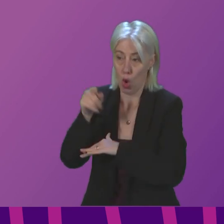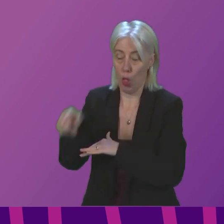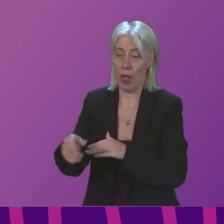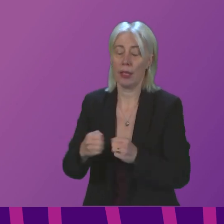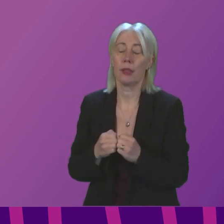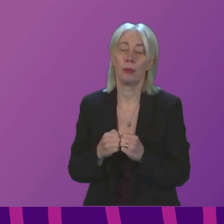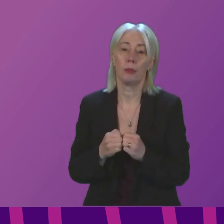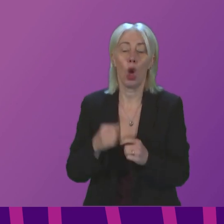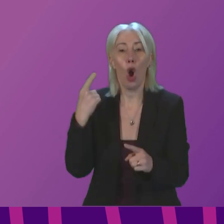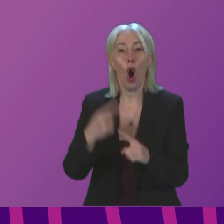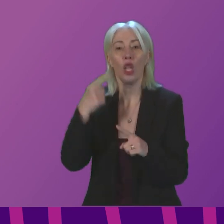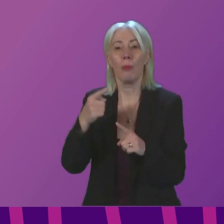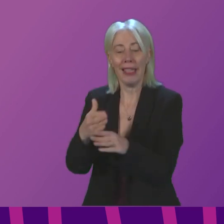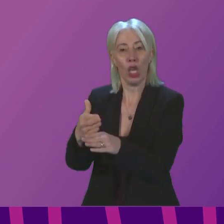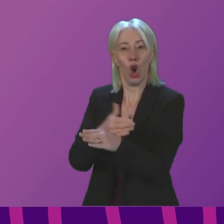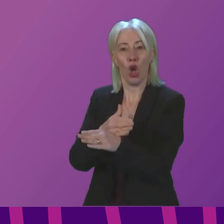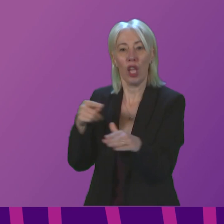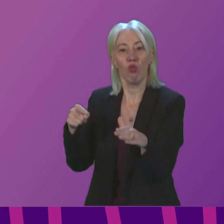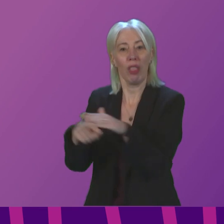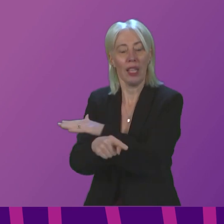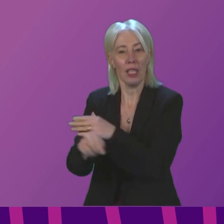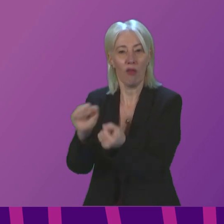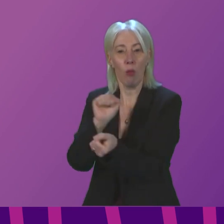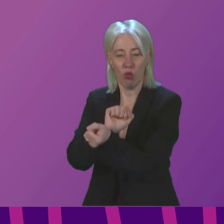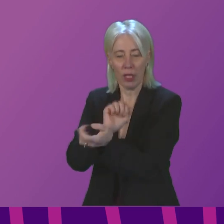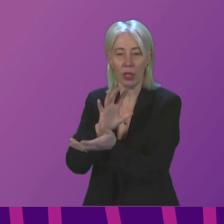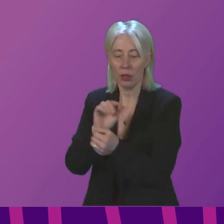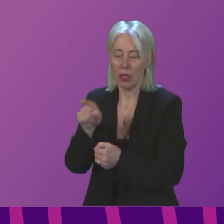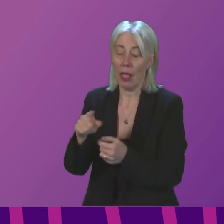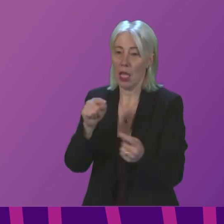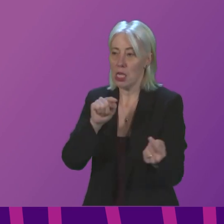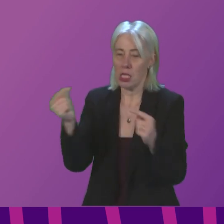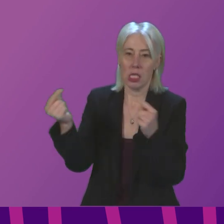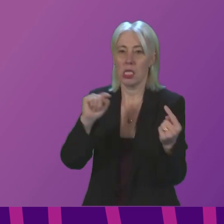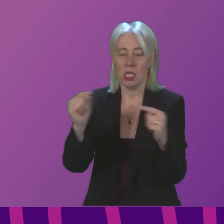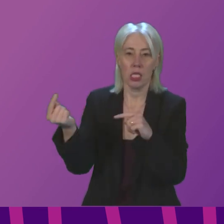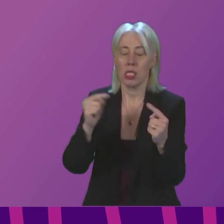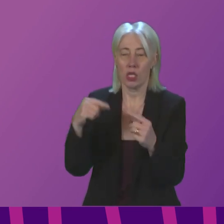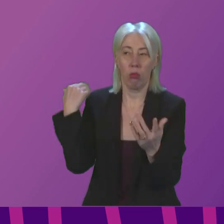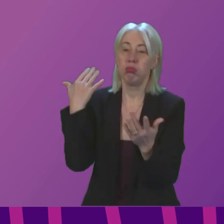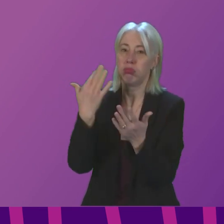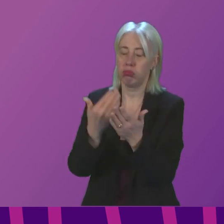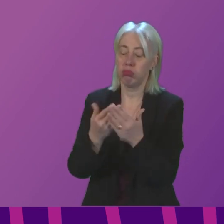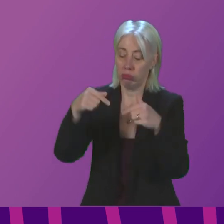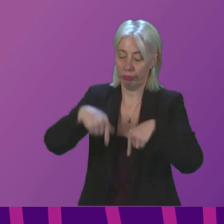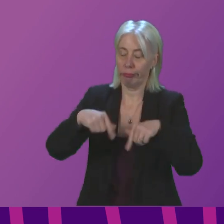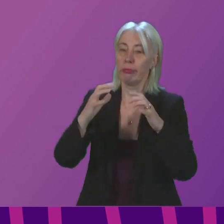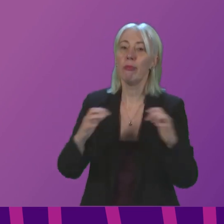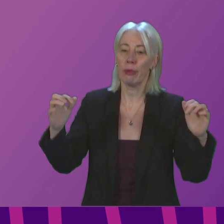Automatic early release has, of course, been an issue of contention for many years in the